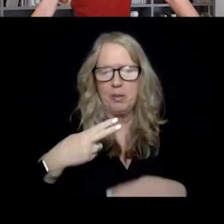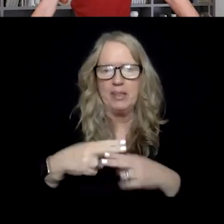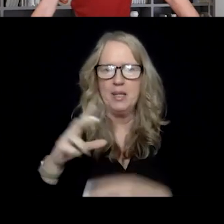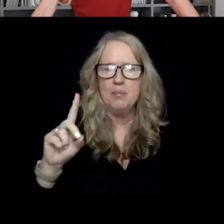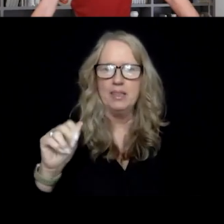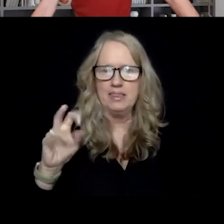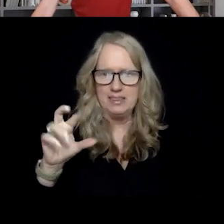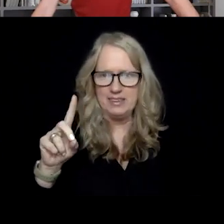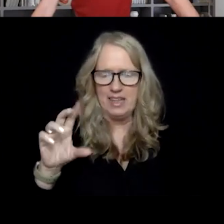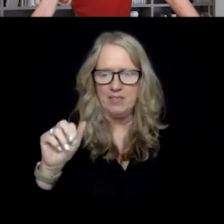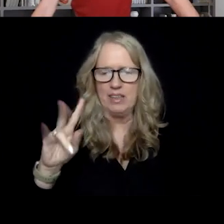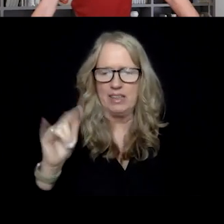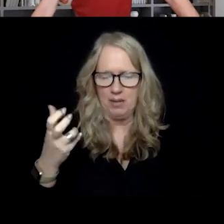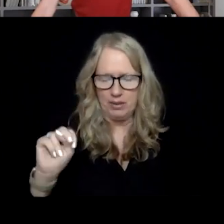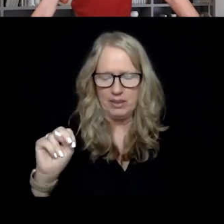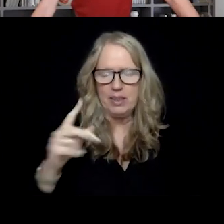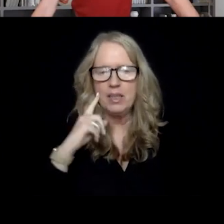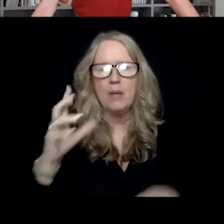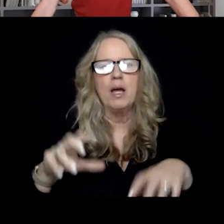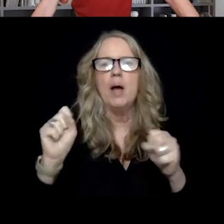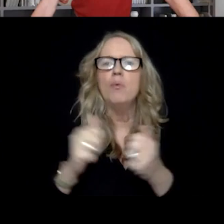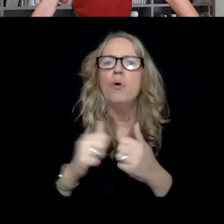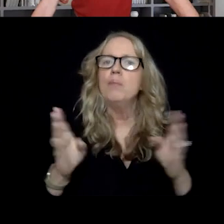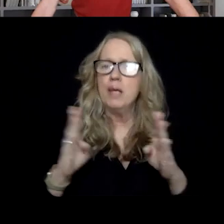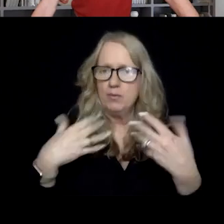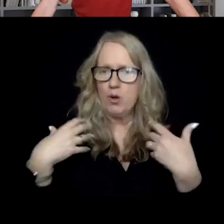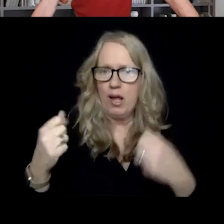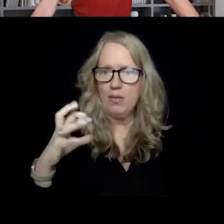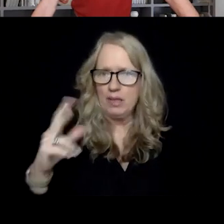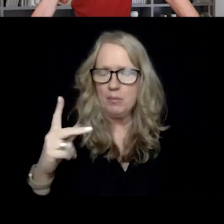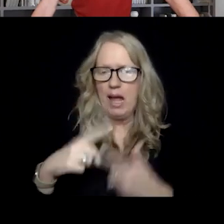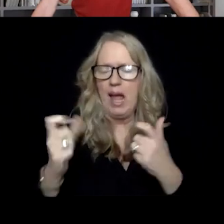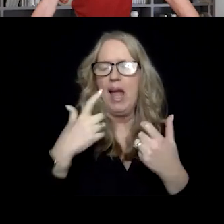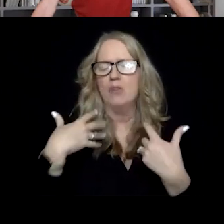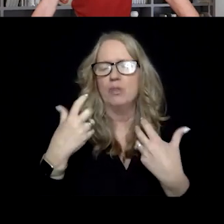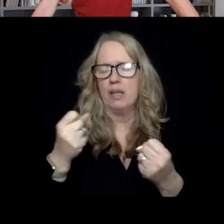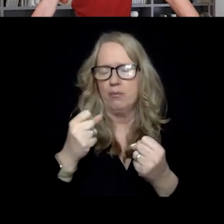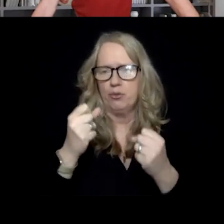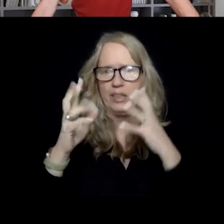I AM YOUR HOST. I AM WITH BEHAVIORAL HEALTH LINK AND WE RECOVERY INNOVATIONS. WE ARE SO EXCITED